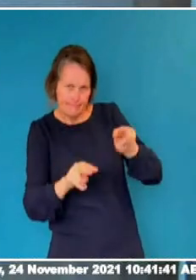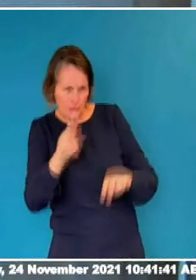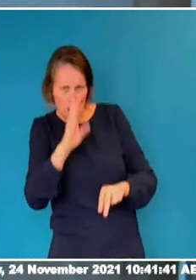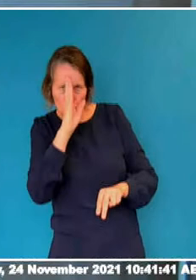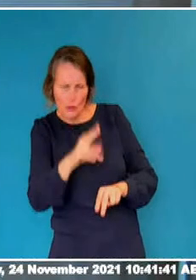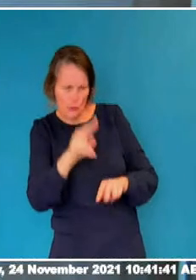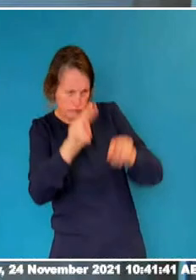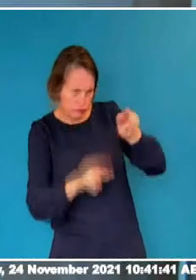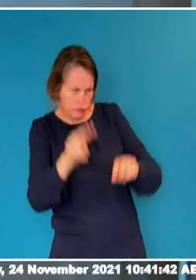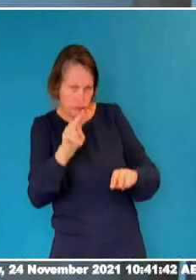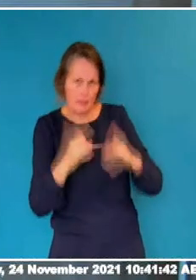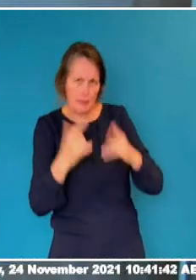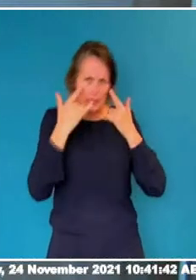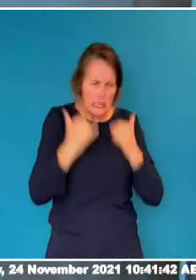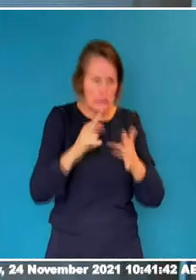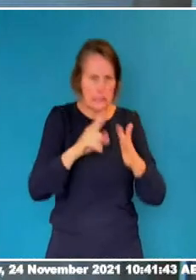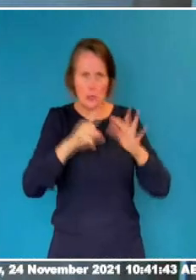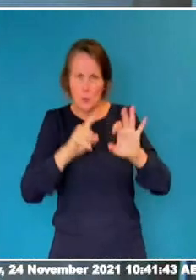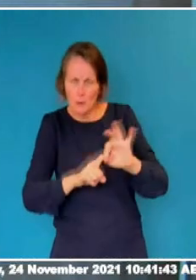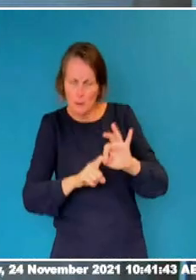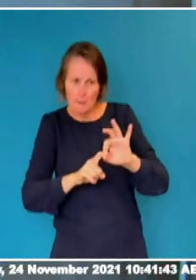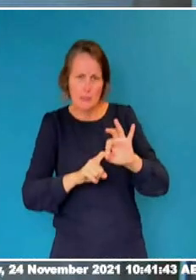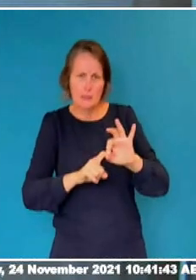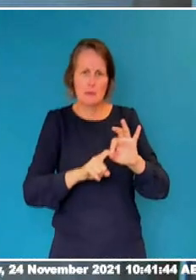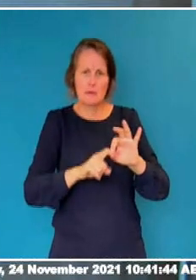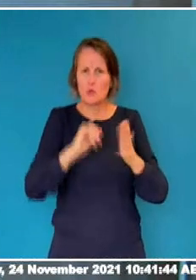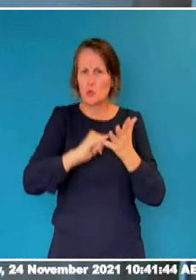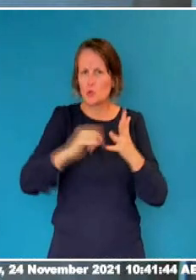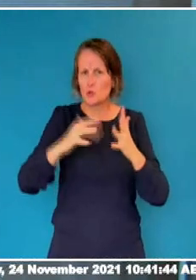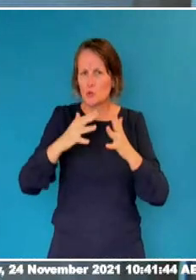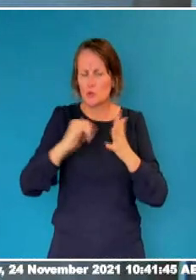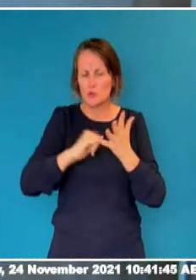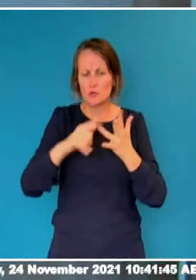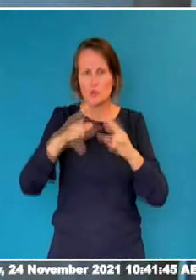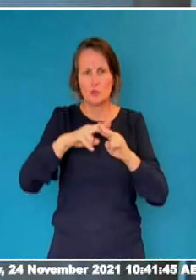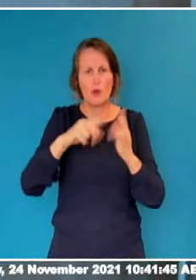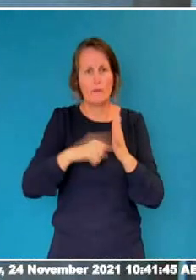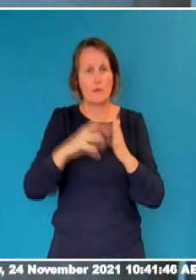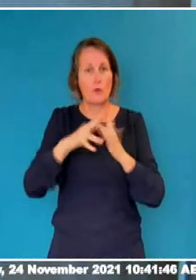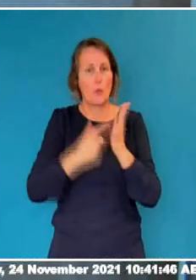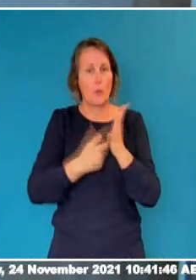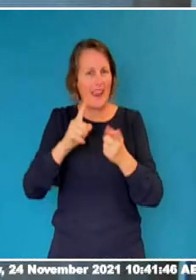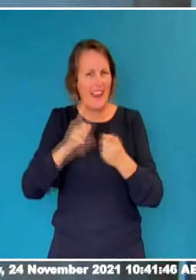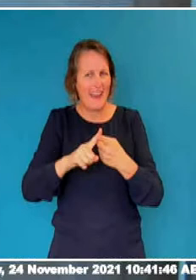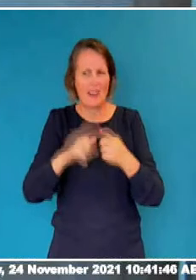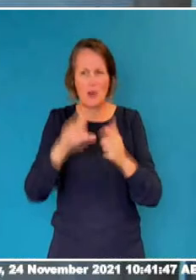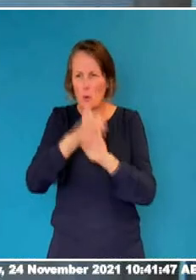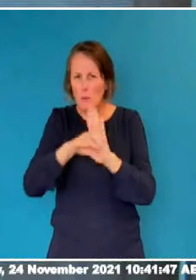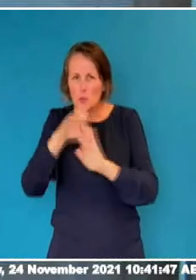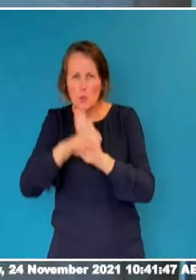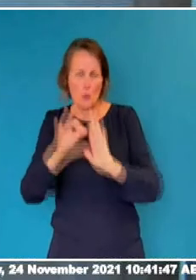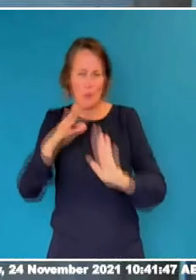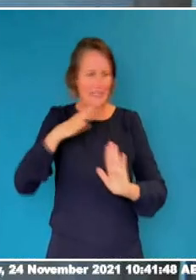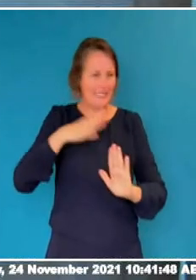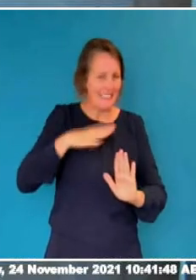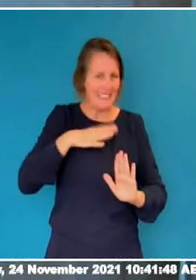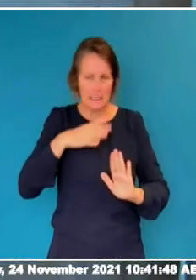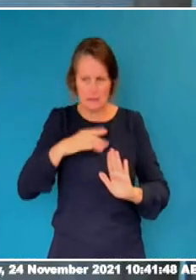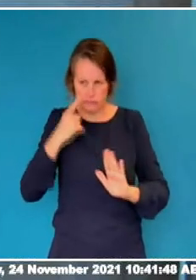in testing equipment or software or any type of requirement and that cost associated with